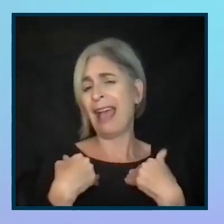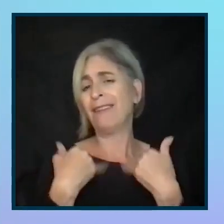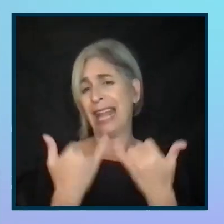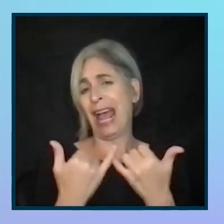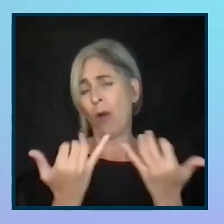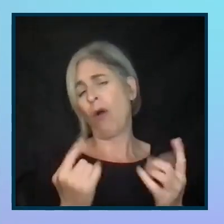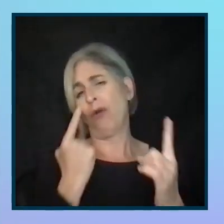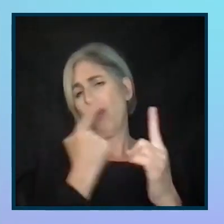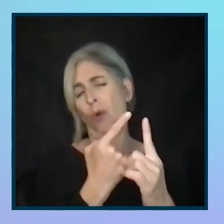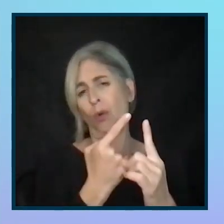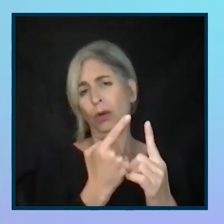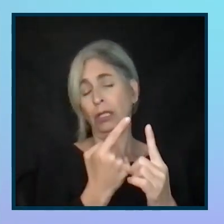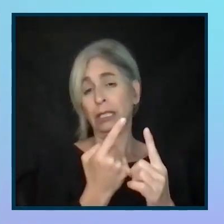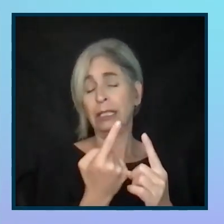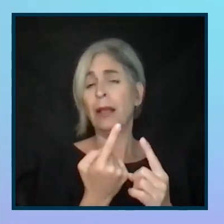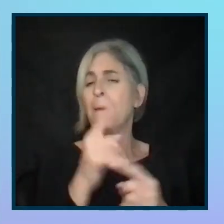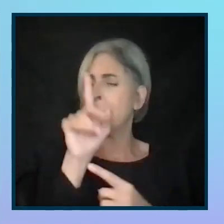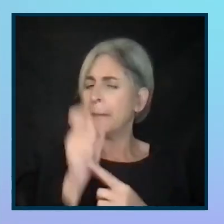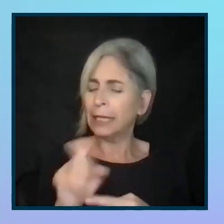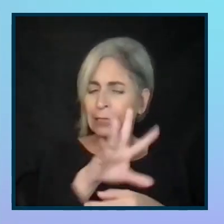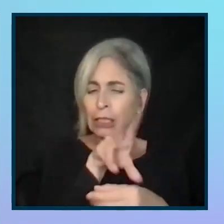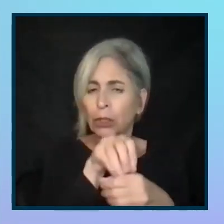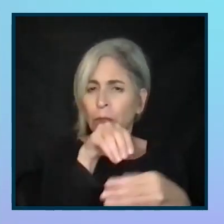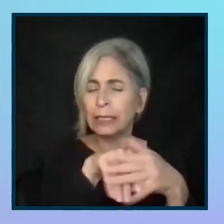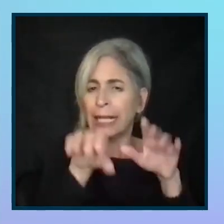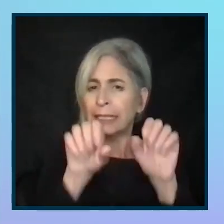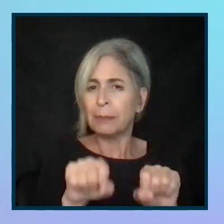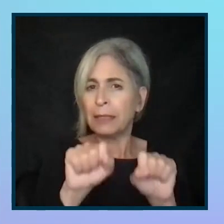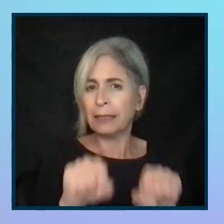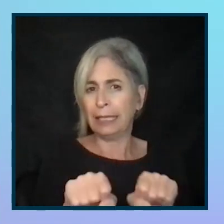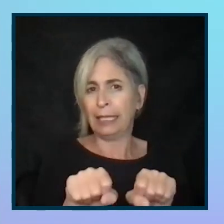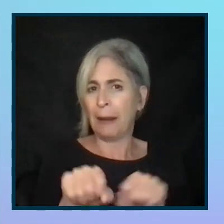they need to improve their accessibility acumen this year,